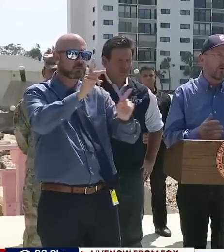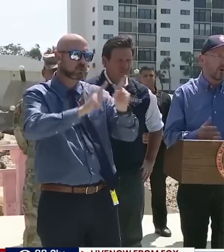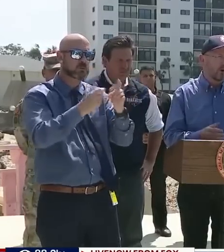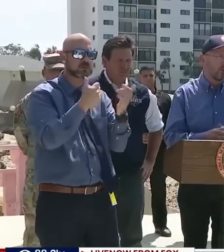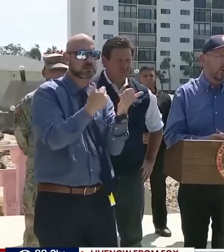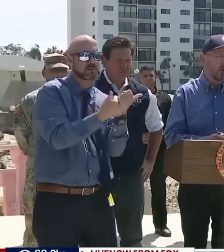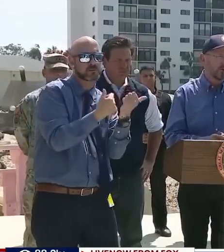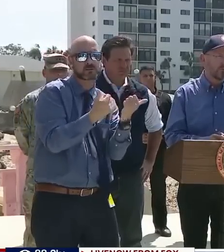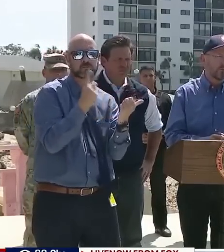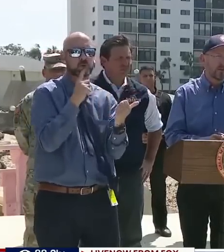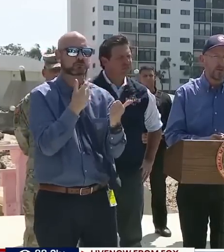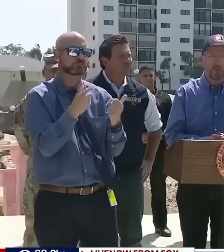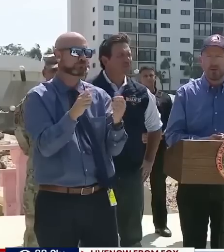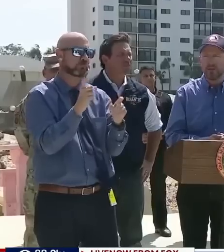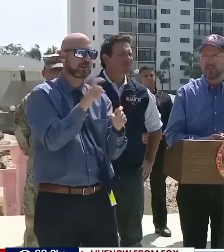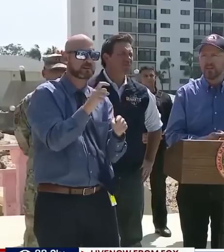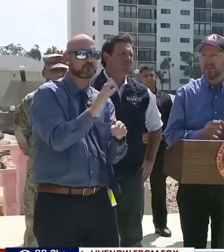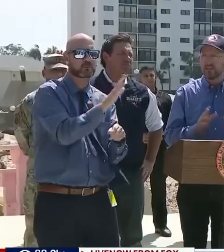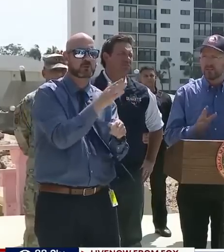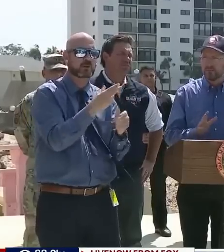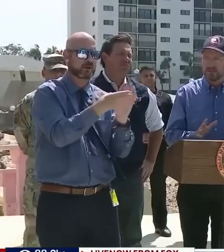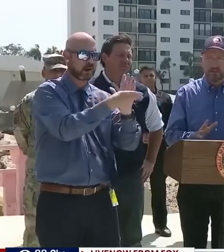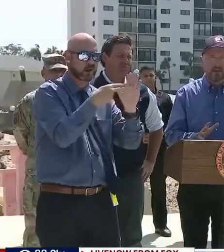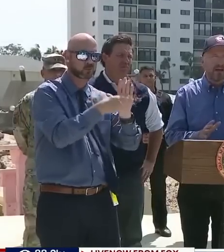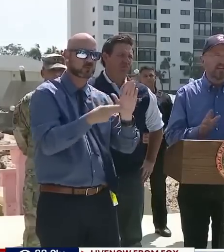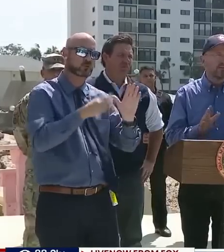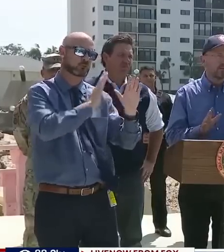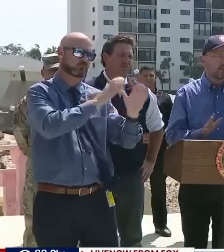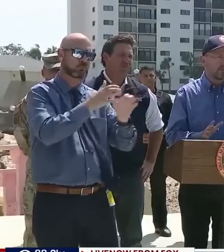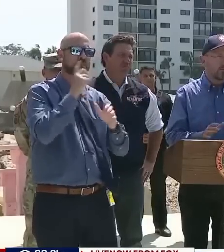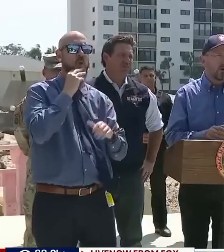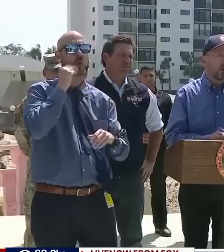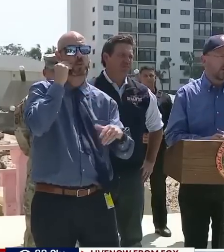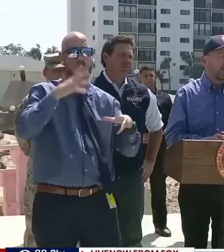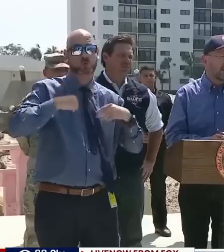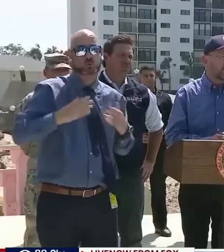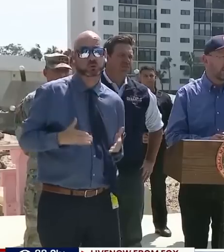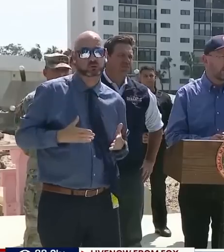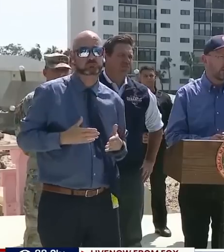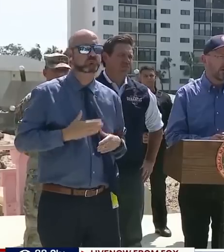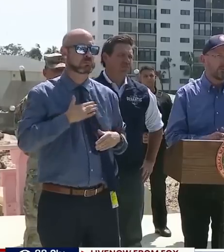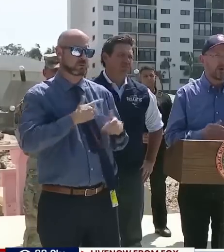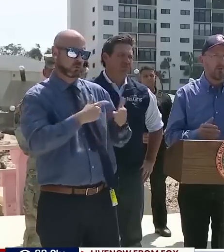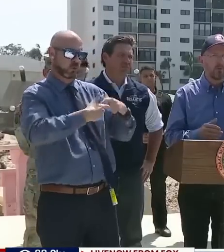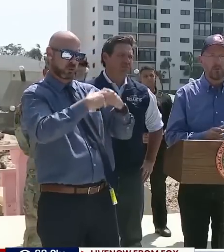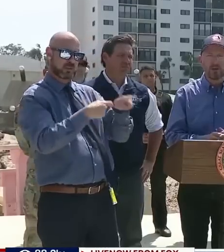in the government side and then we'll ask for individual assistance with